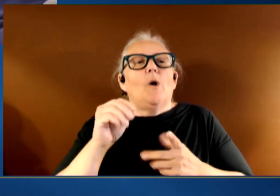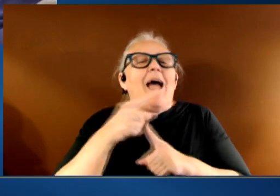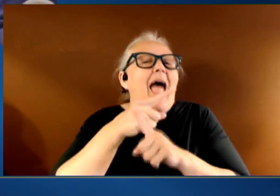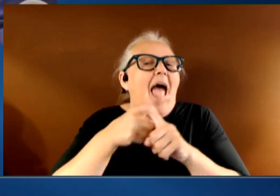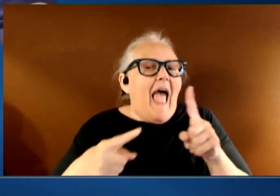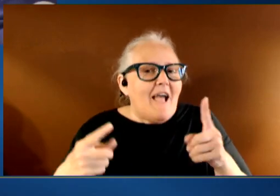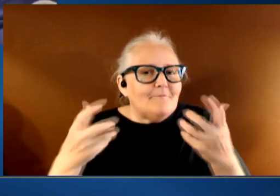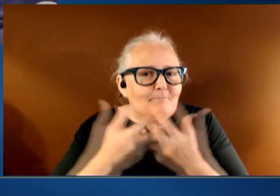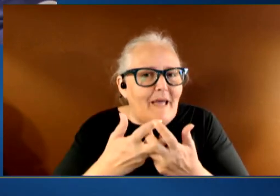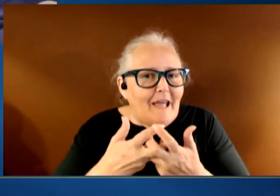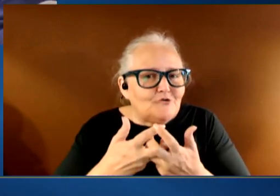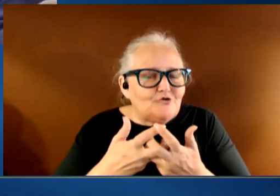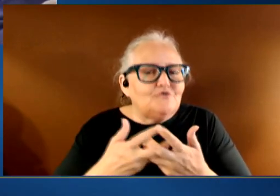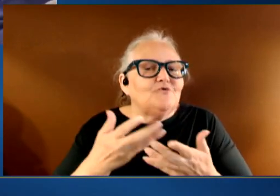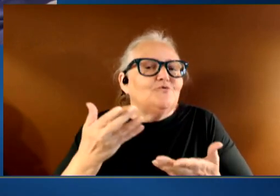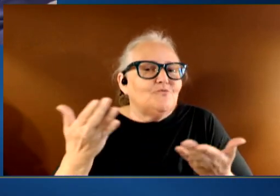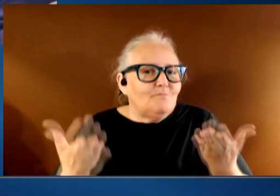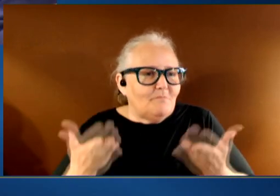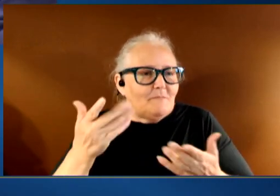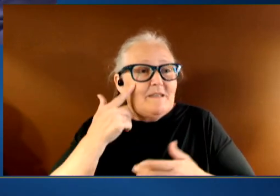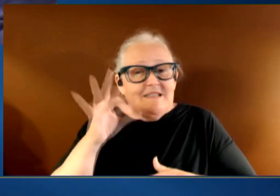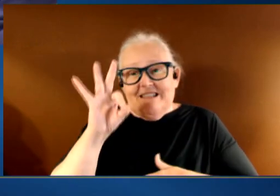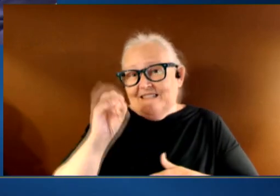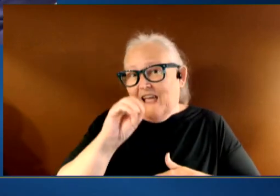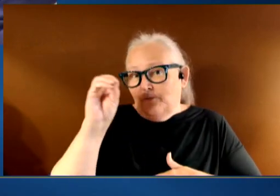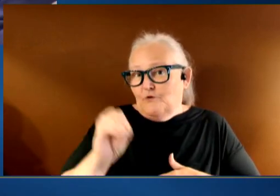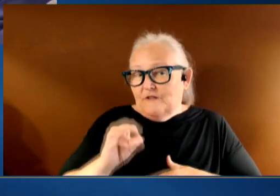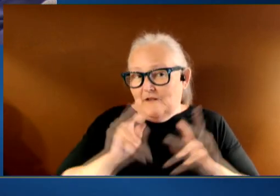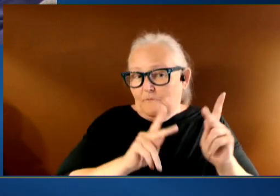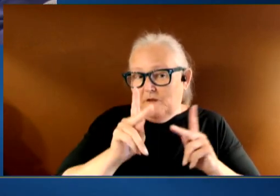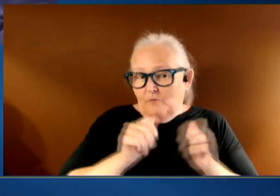because 90 percent of patients with sickle cell disease have a parent, a child, or a